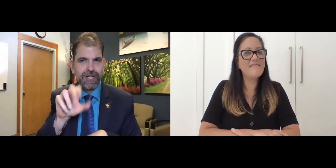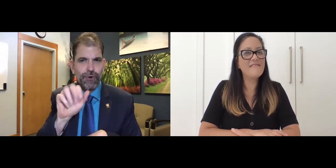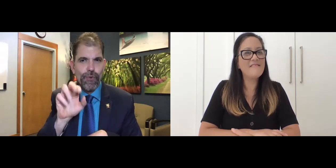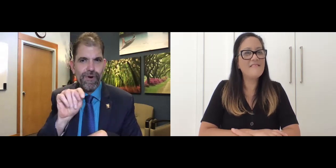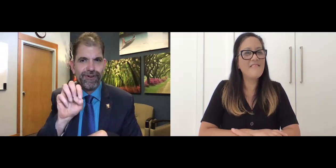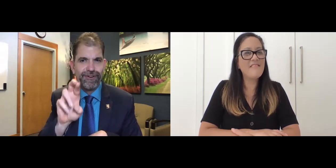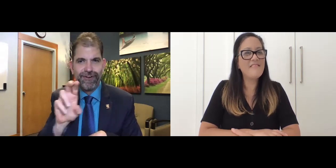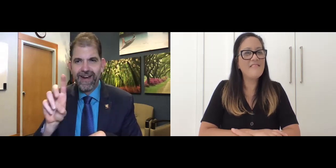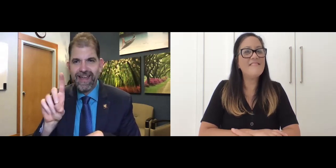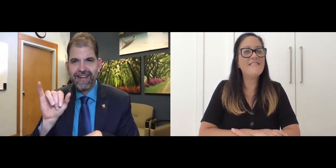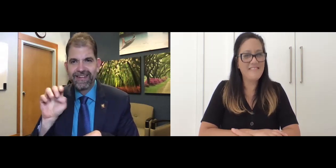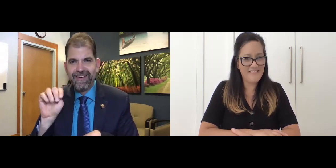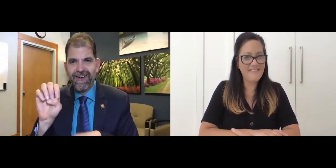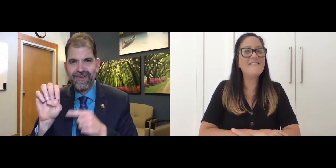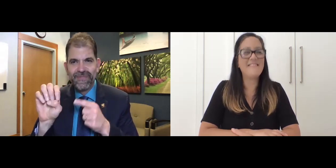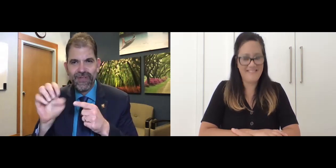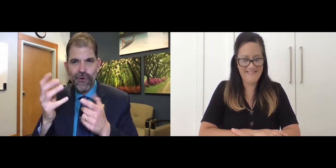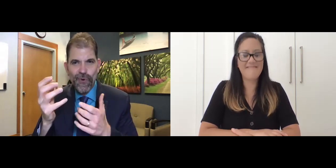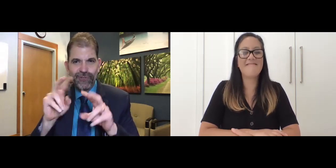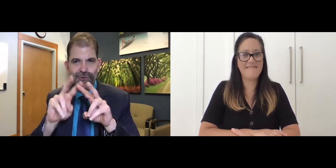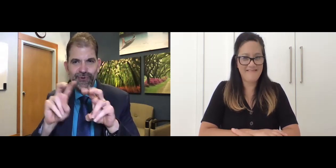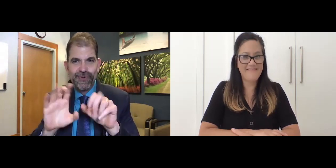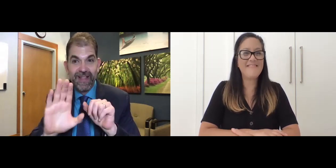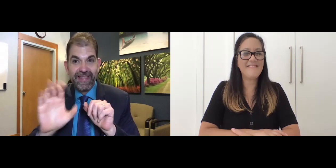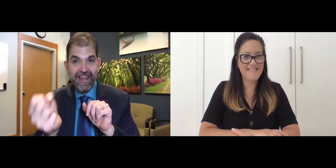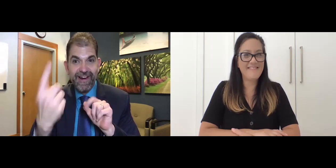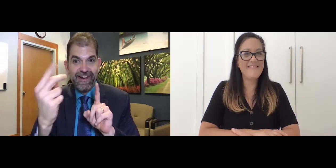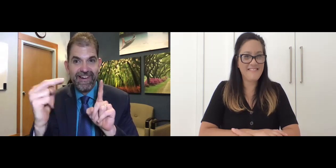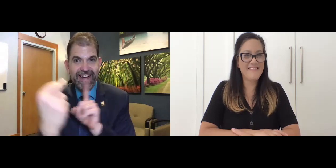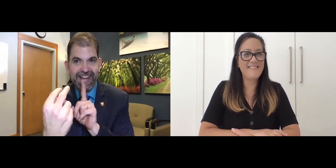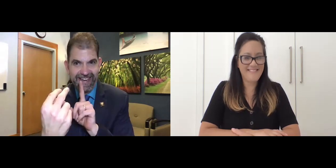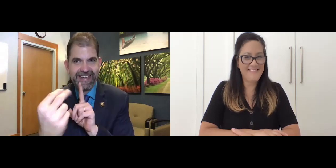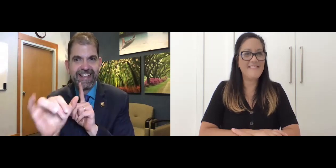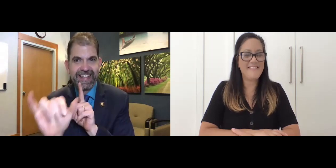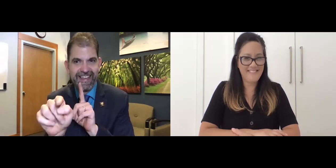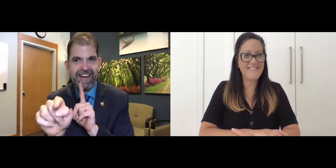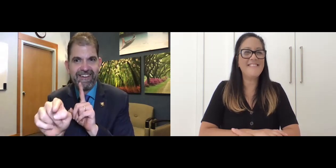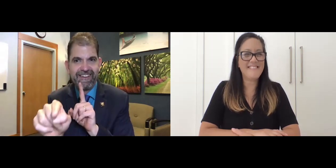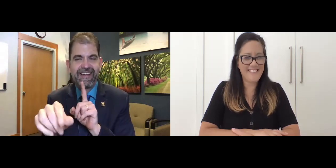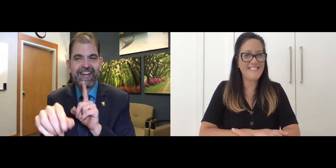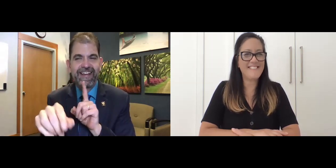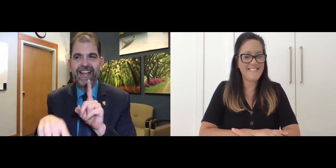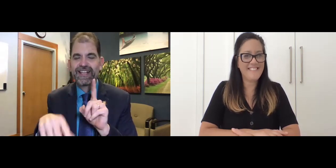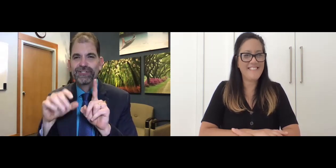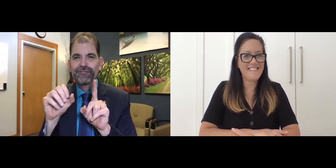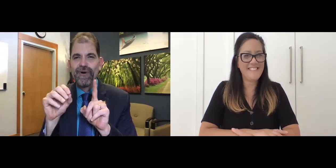So if you say how much is a quarter and a dime and you just spell out the words